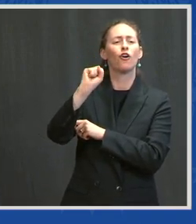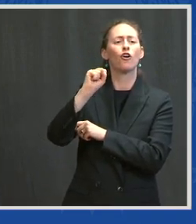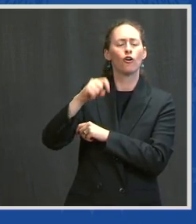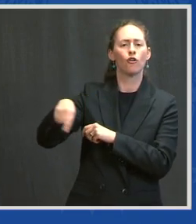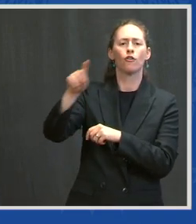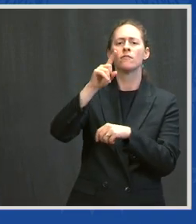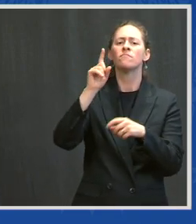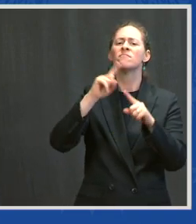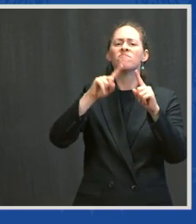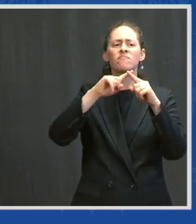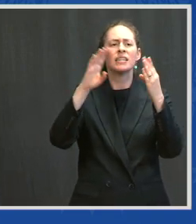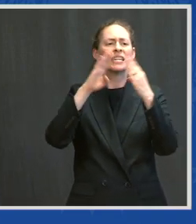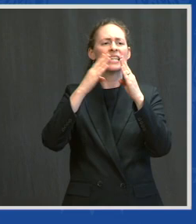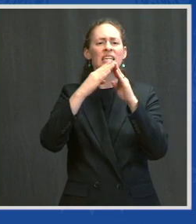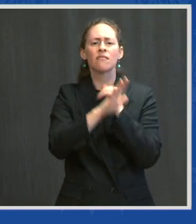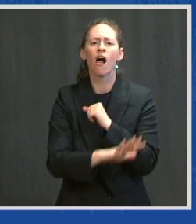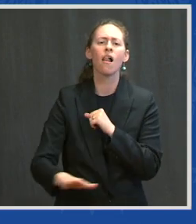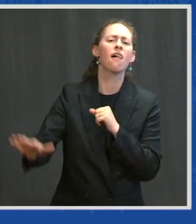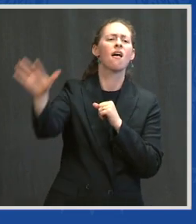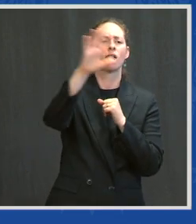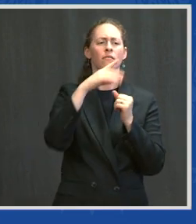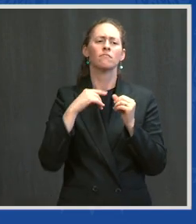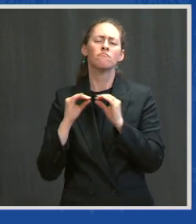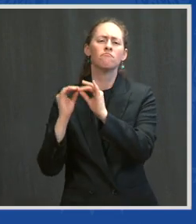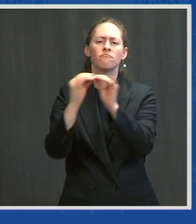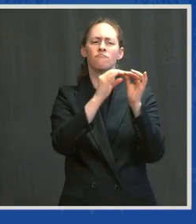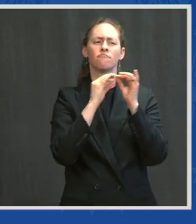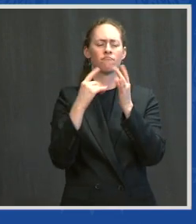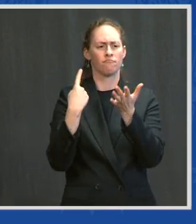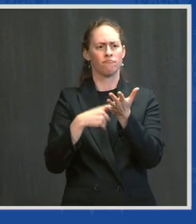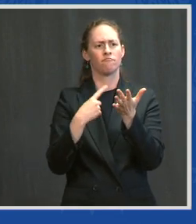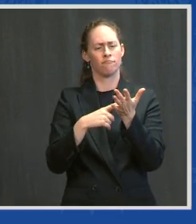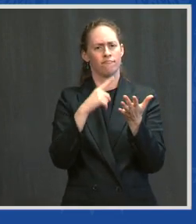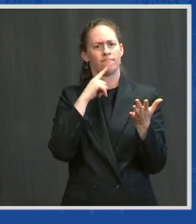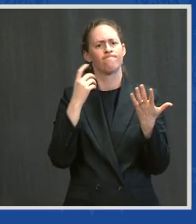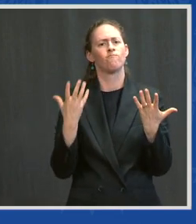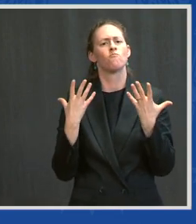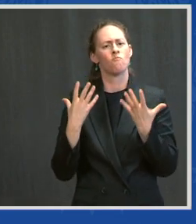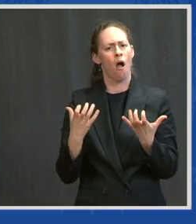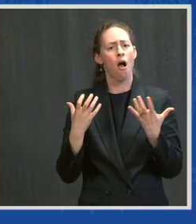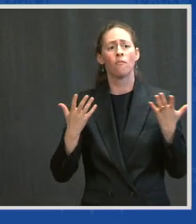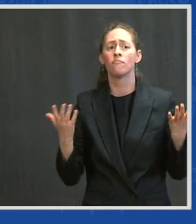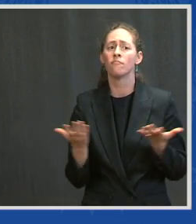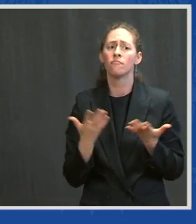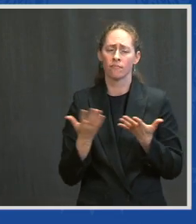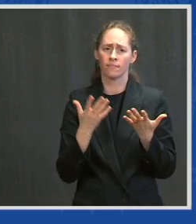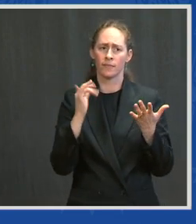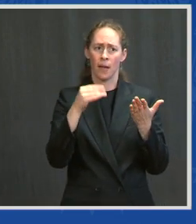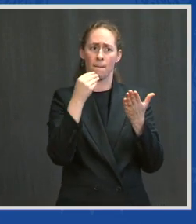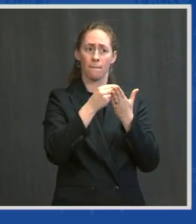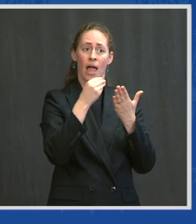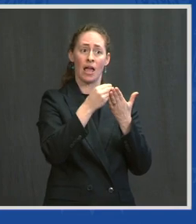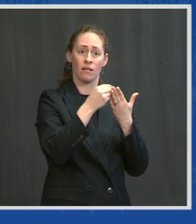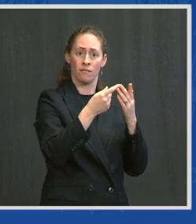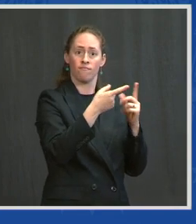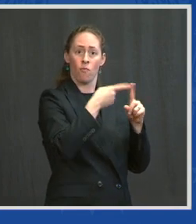they all came out forcefully against efforts to reclaim American Rescue Plan funds that have already been allocated to the state, cities,